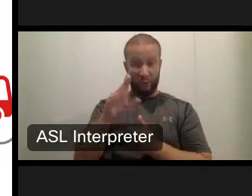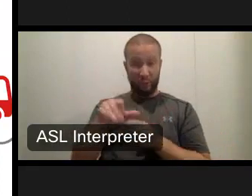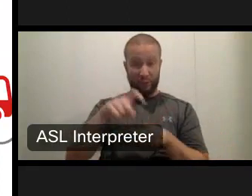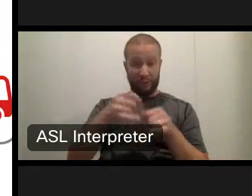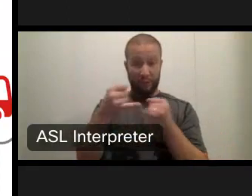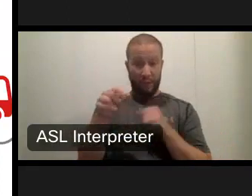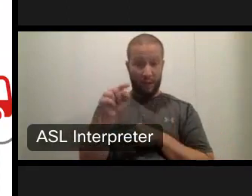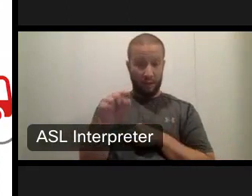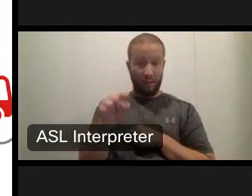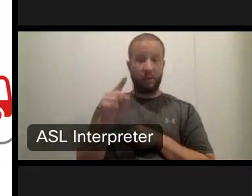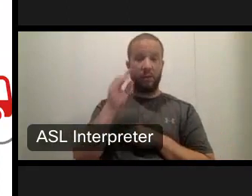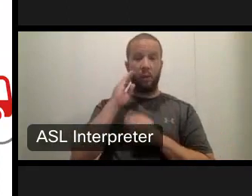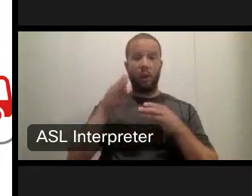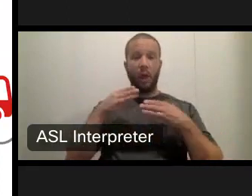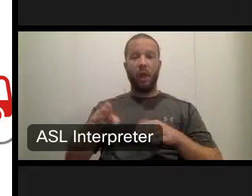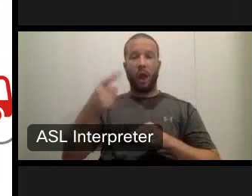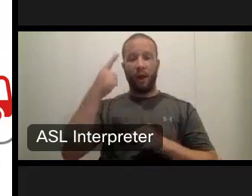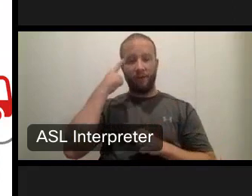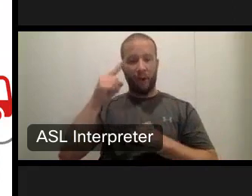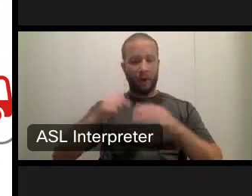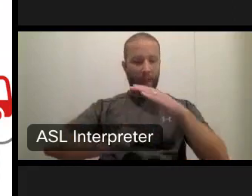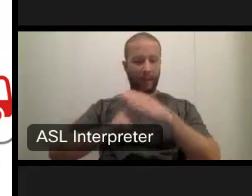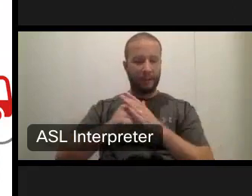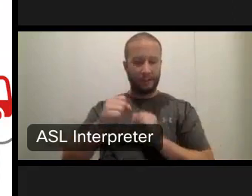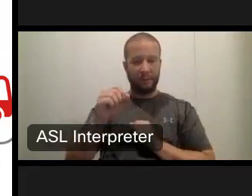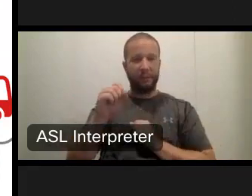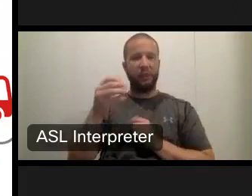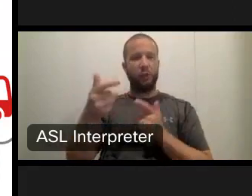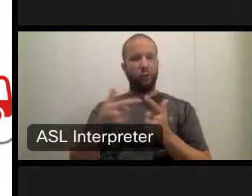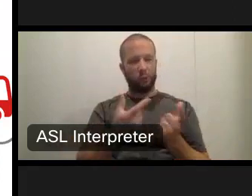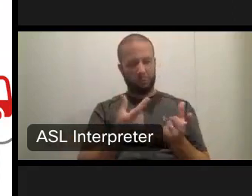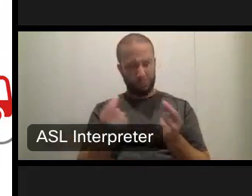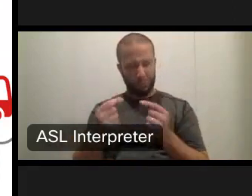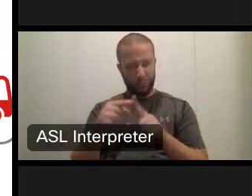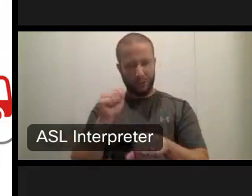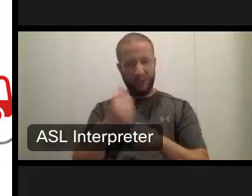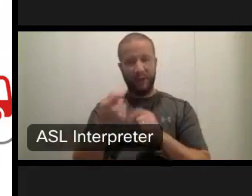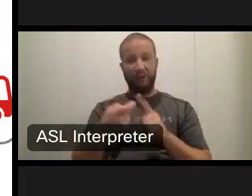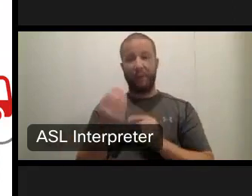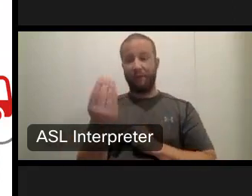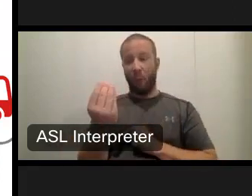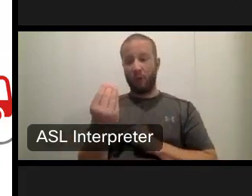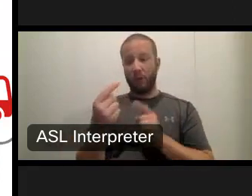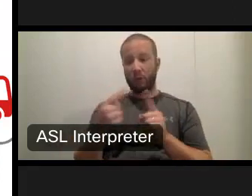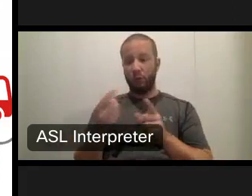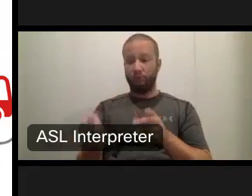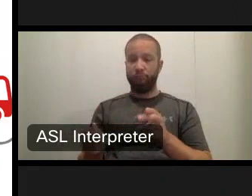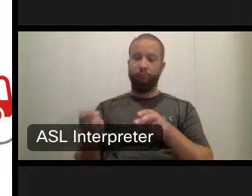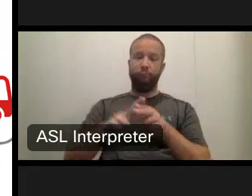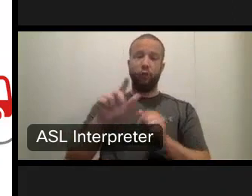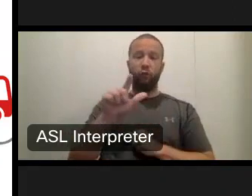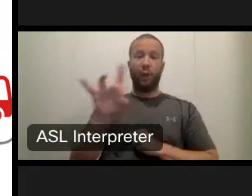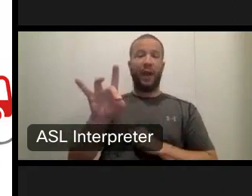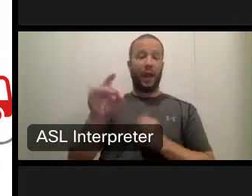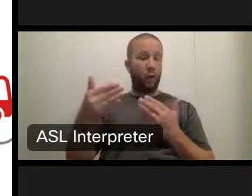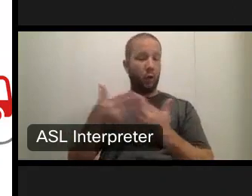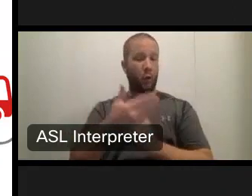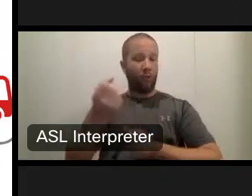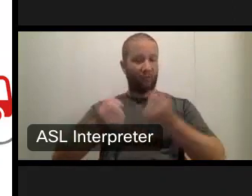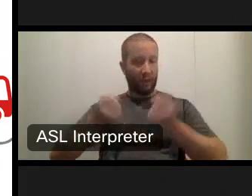allow for the capacity of the facility to house from 14 to 28 vehicles and will accommodate